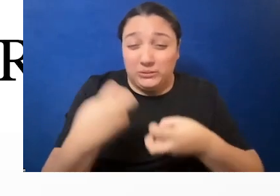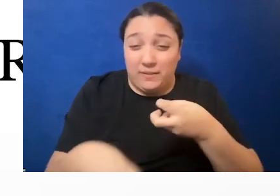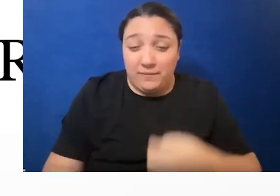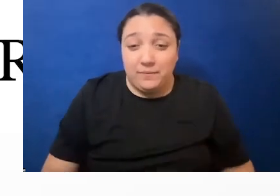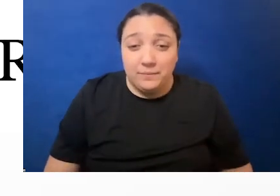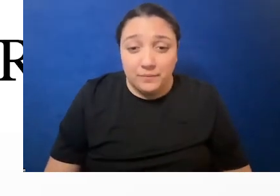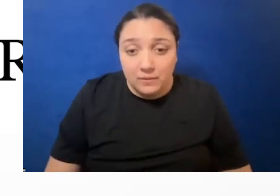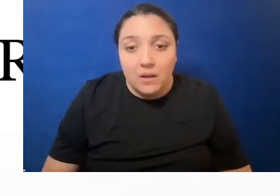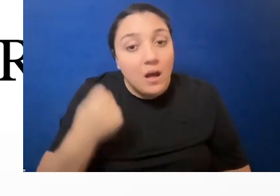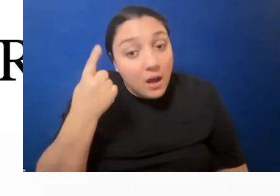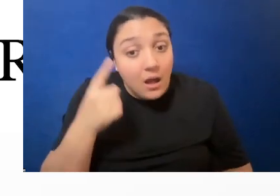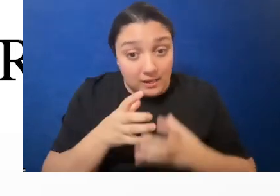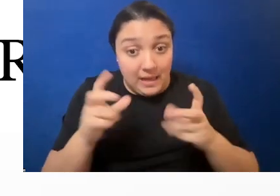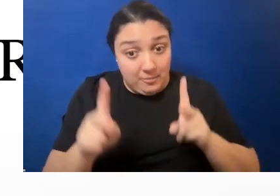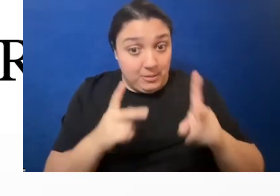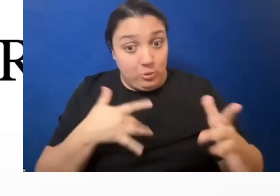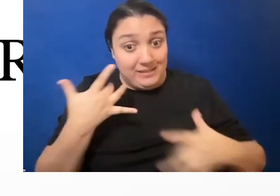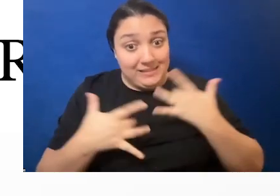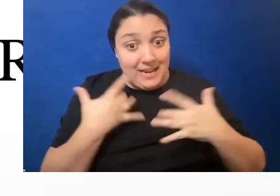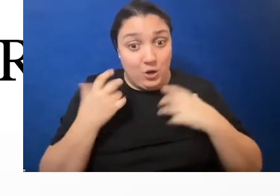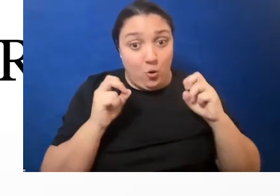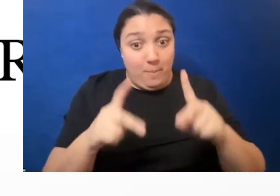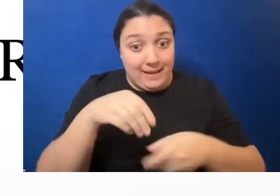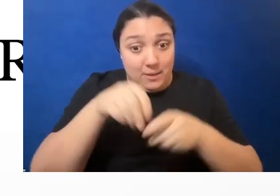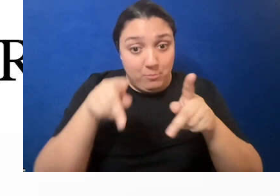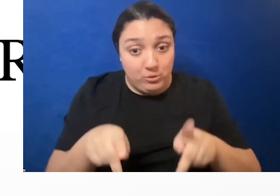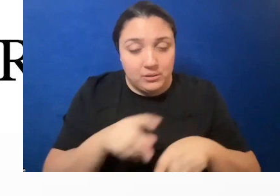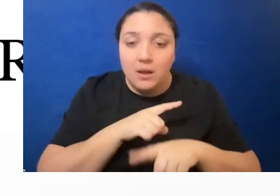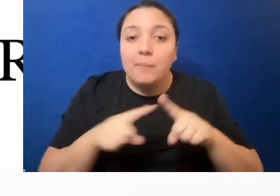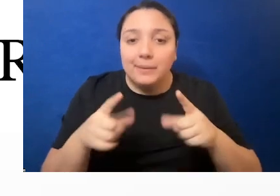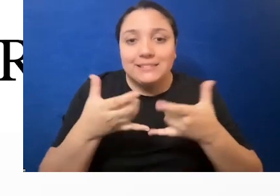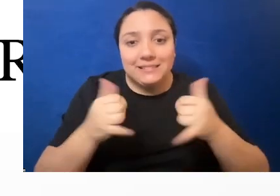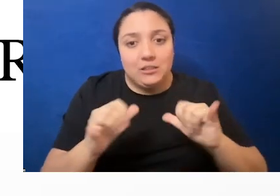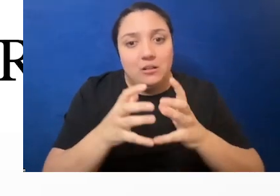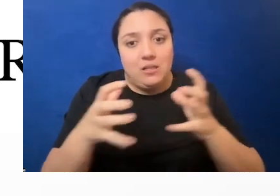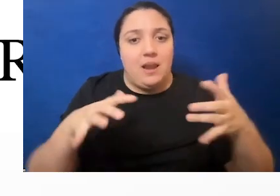I THINK. AS EXCITED AS A LOT OF THE FOLKS